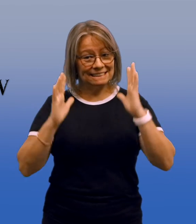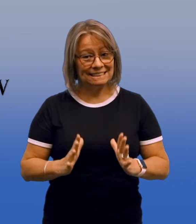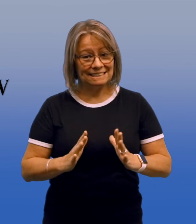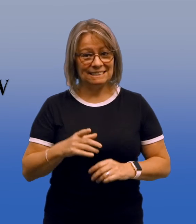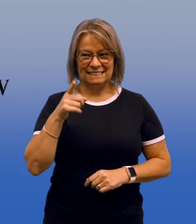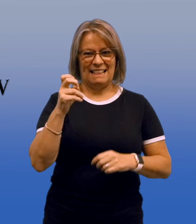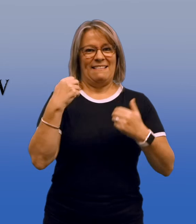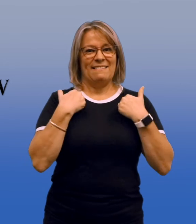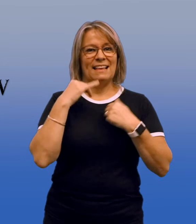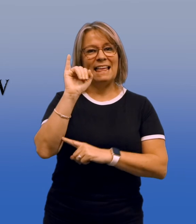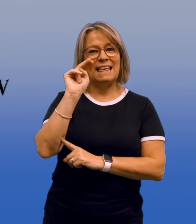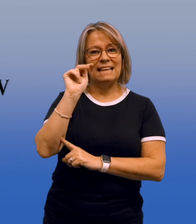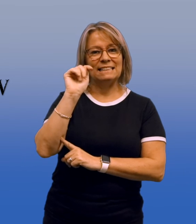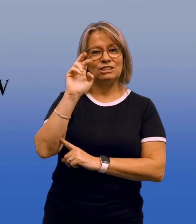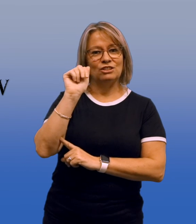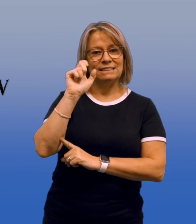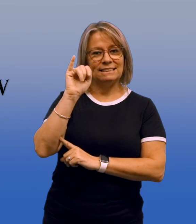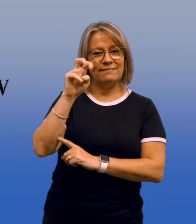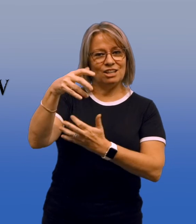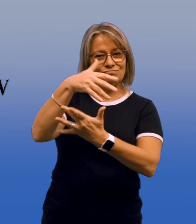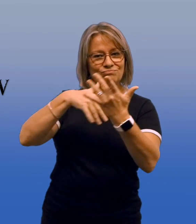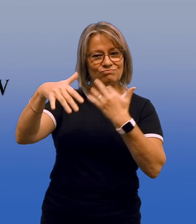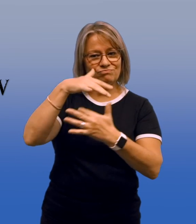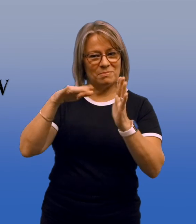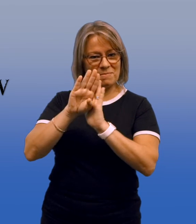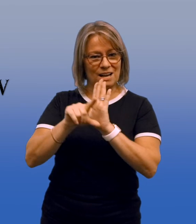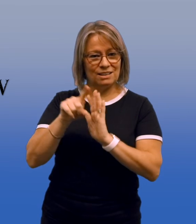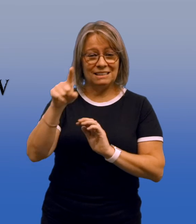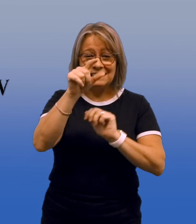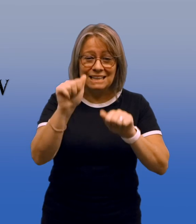And for teachers, there's even an interactive background